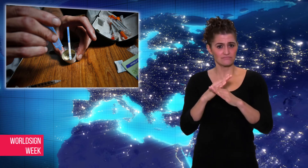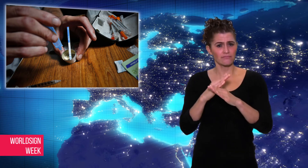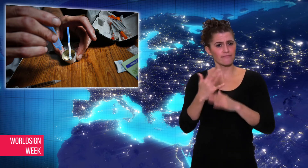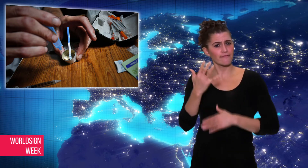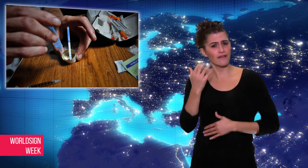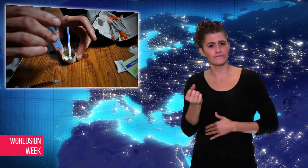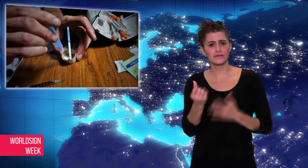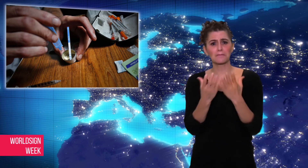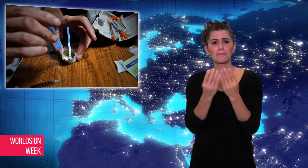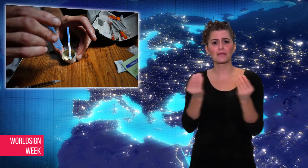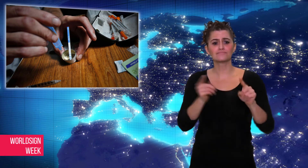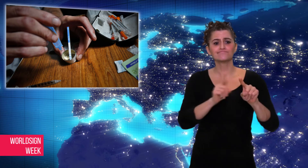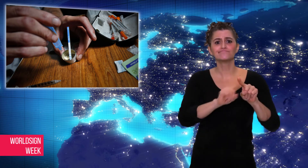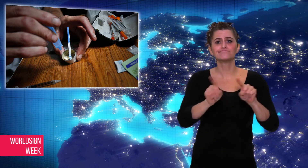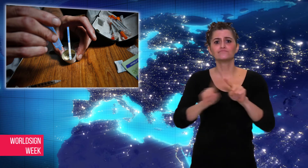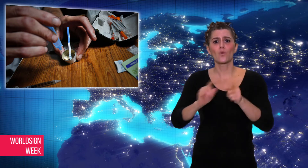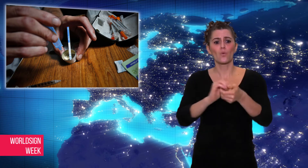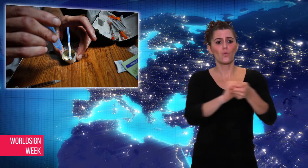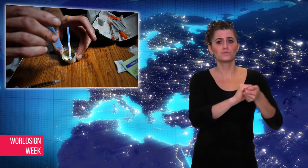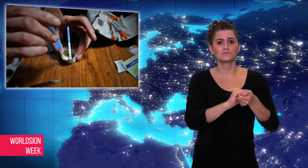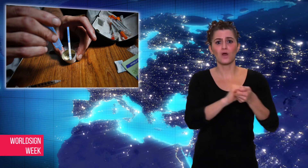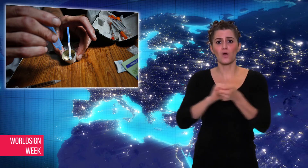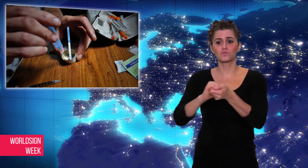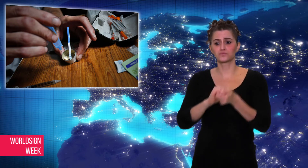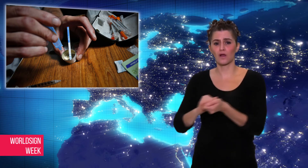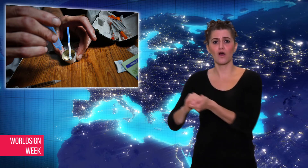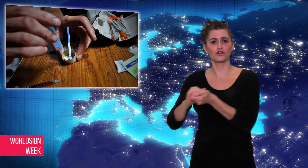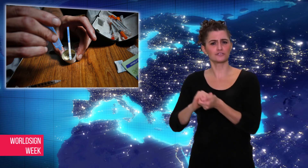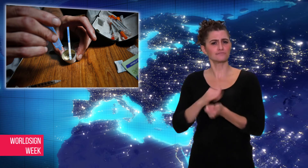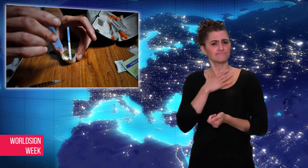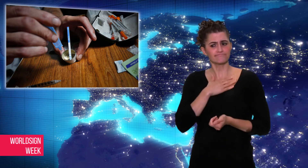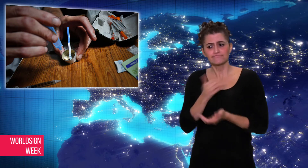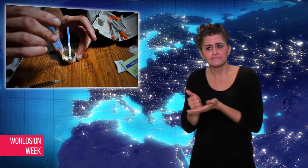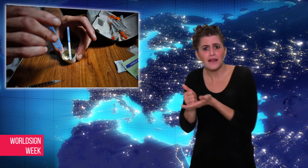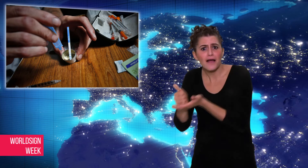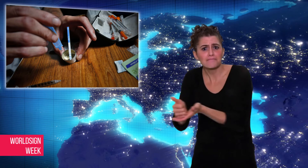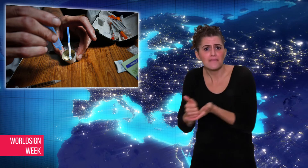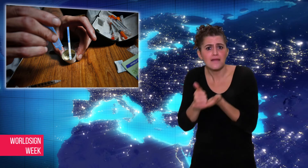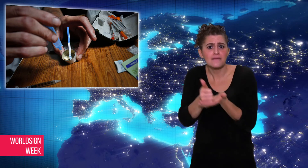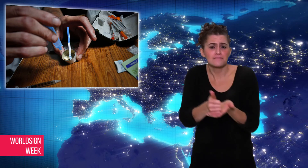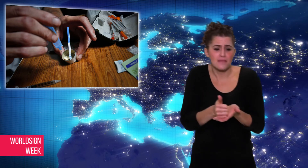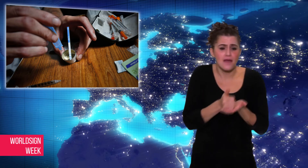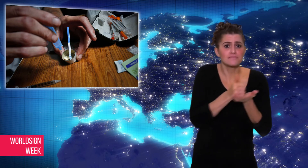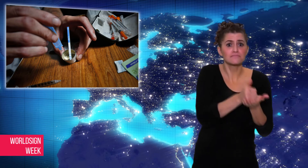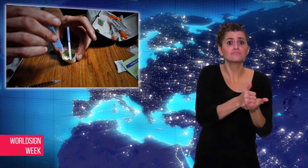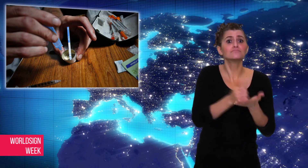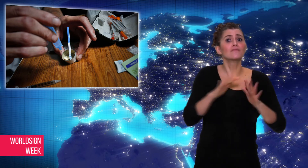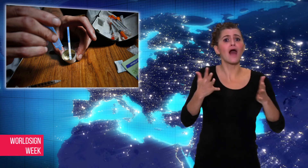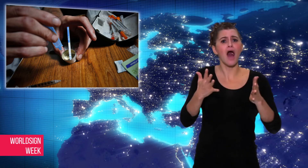distribute the fentanyl test strips to